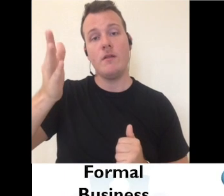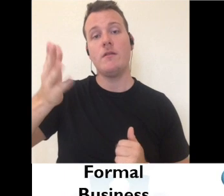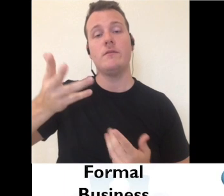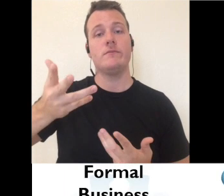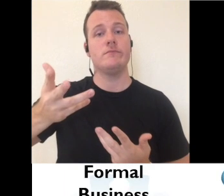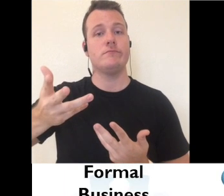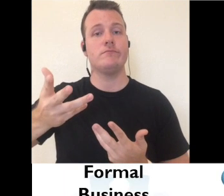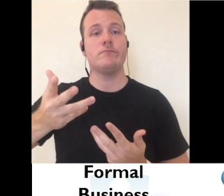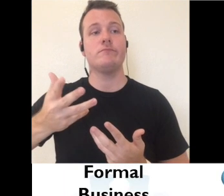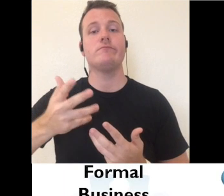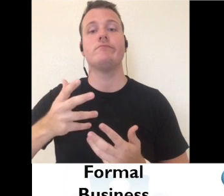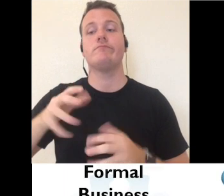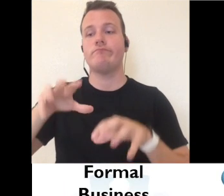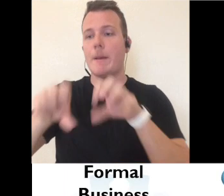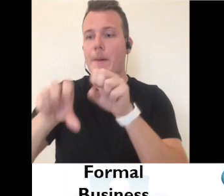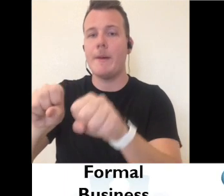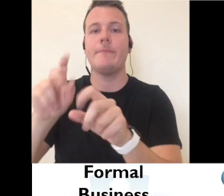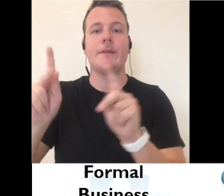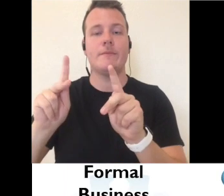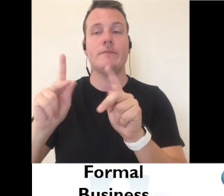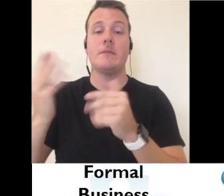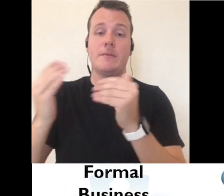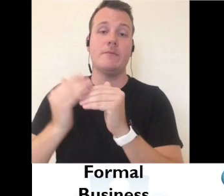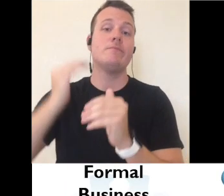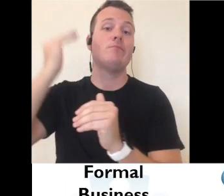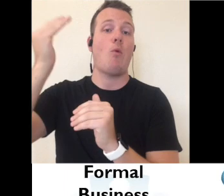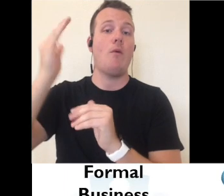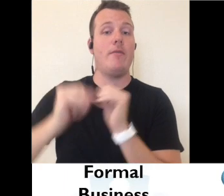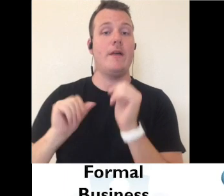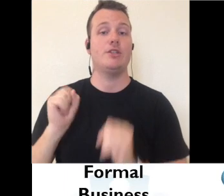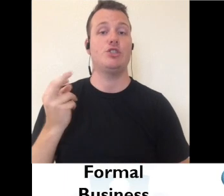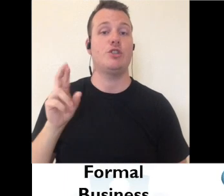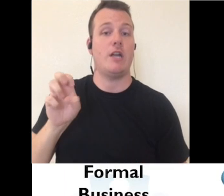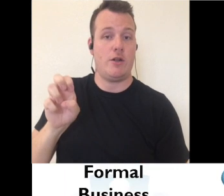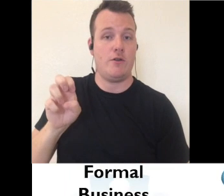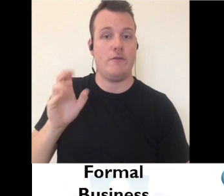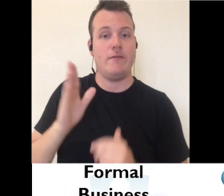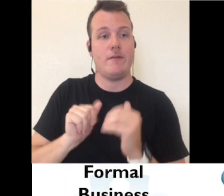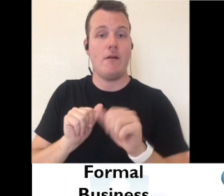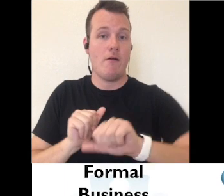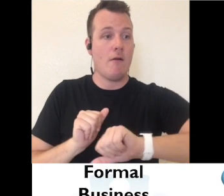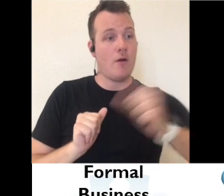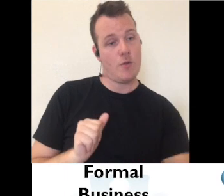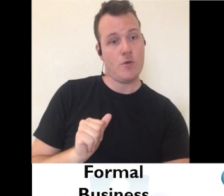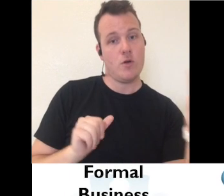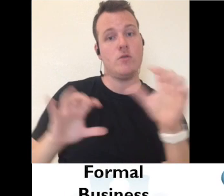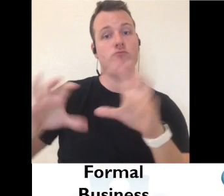your- more of the share than others within your marketing- market. Now human